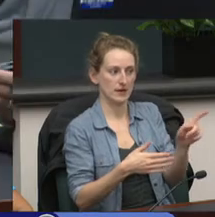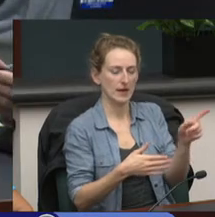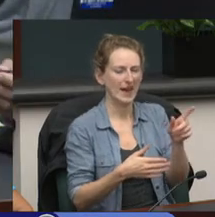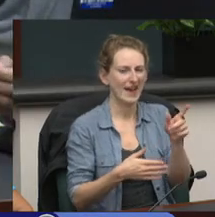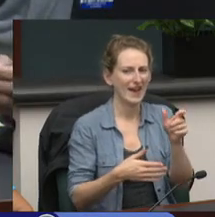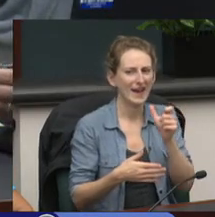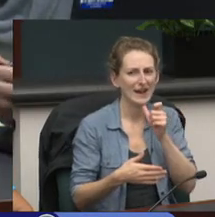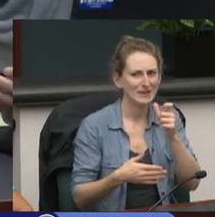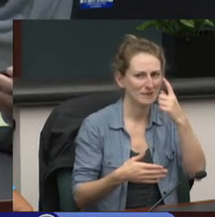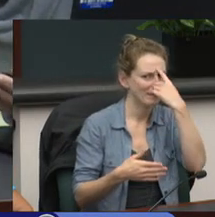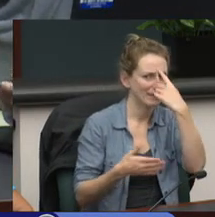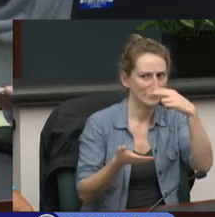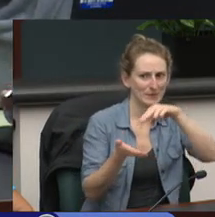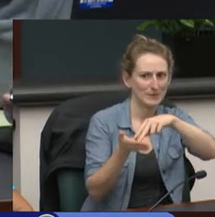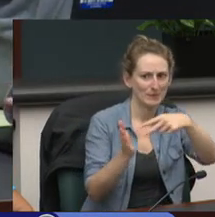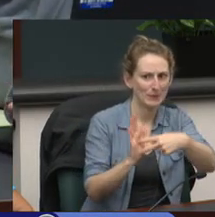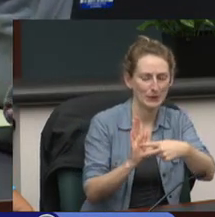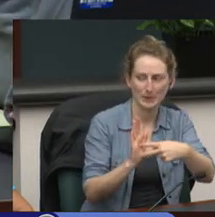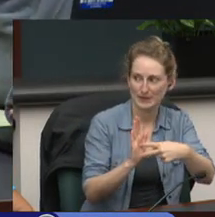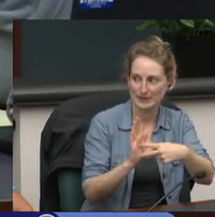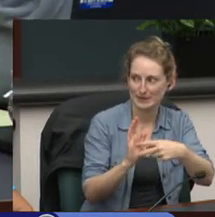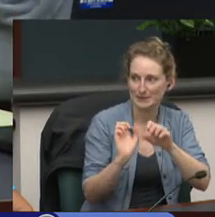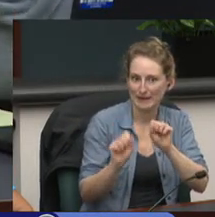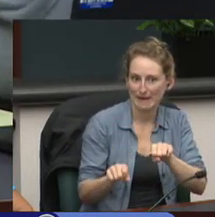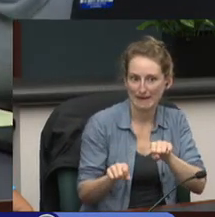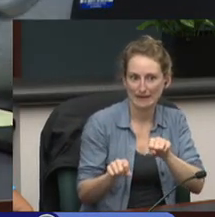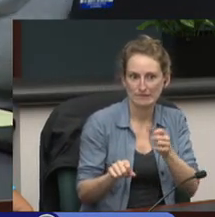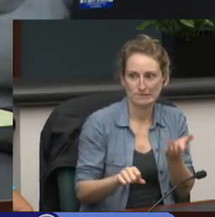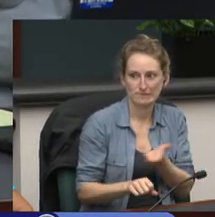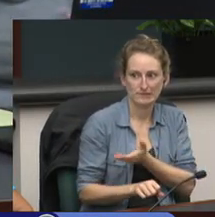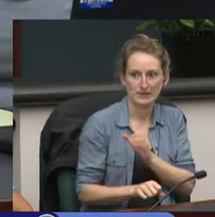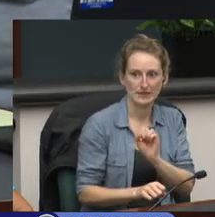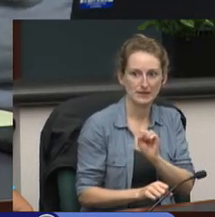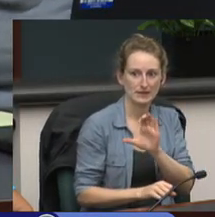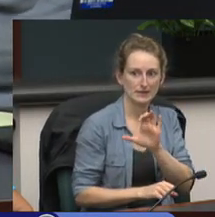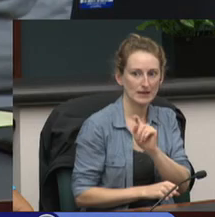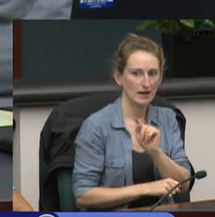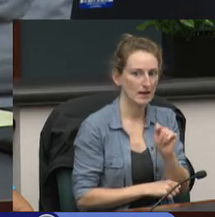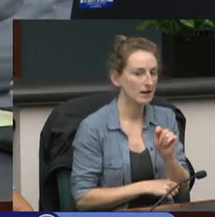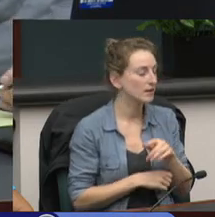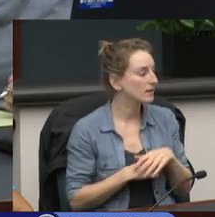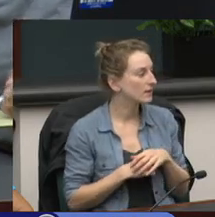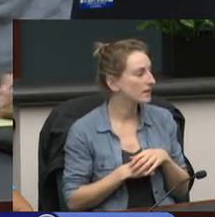an intent I even let Scott speak to that the this was an amendment that was dealt